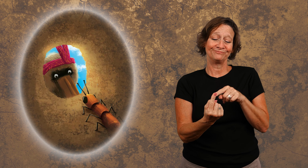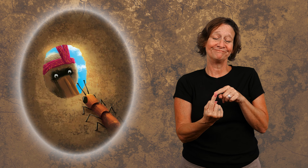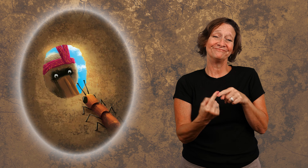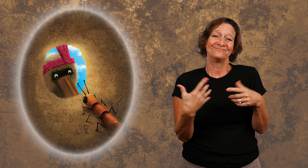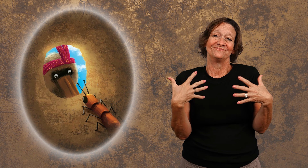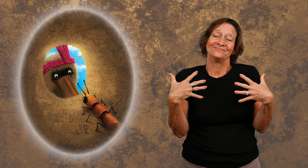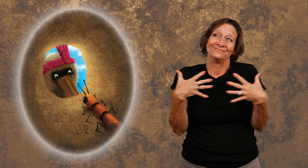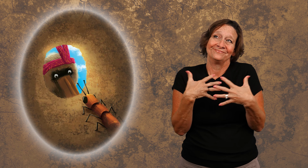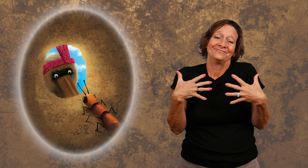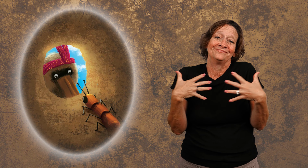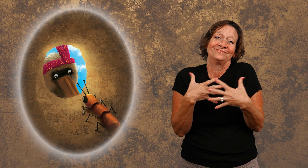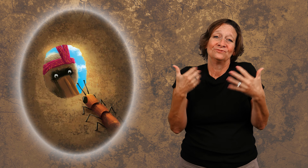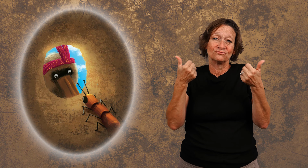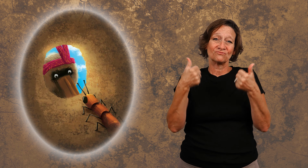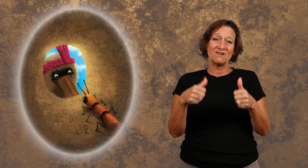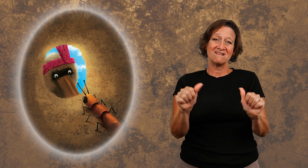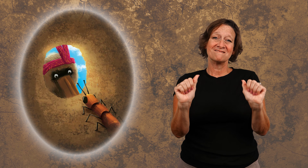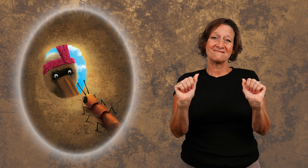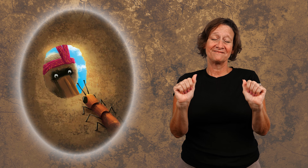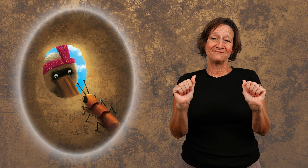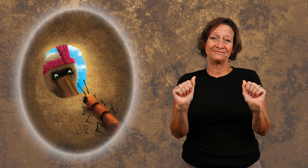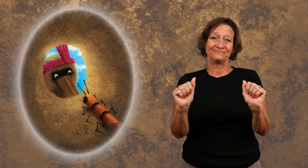She’d been too afraid to try.